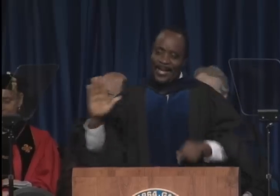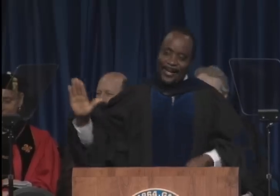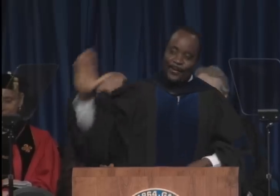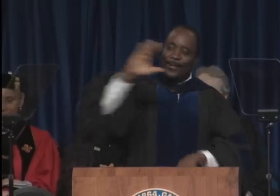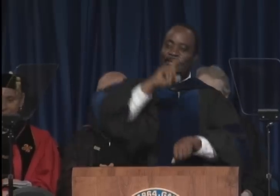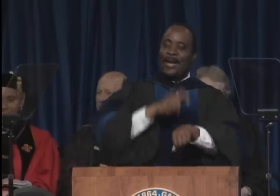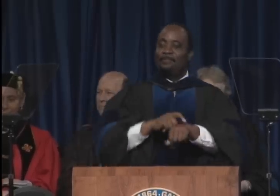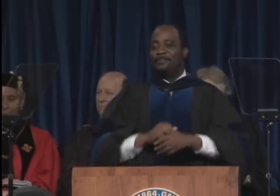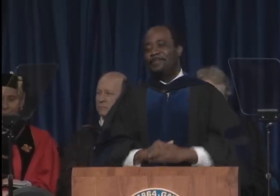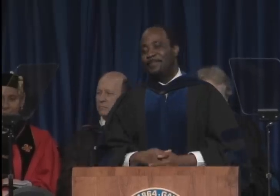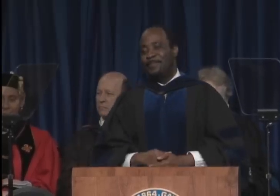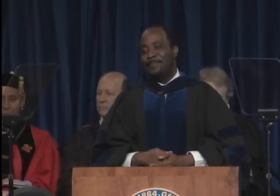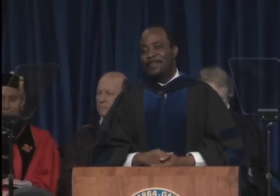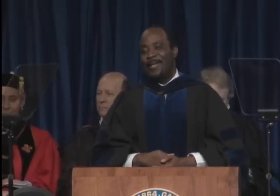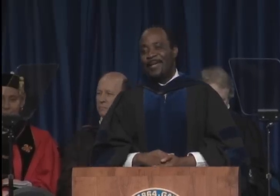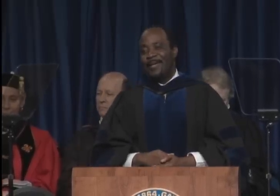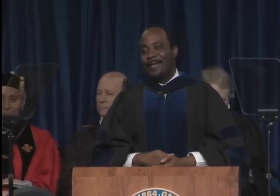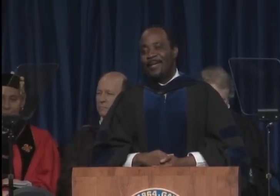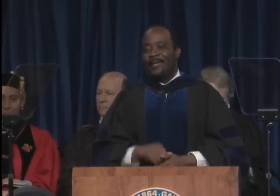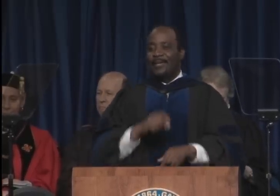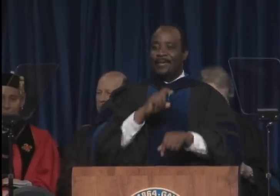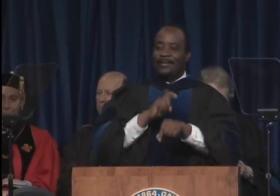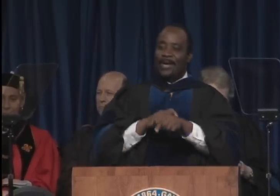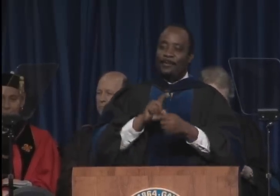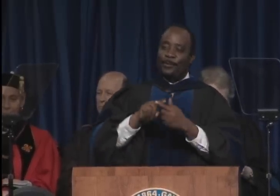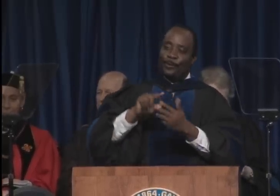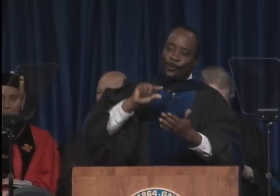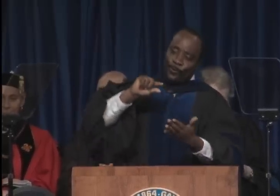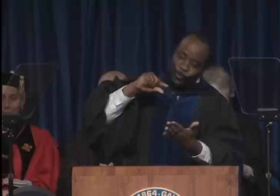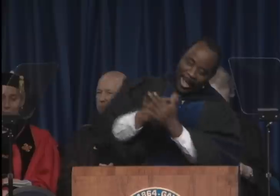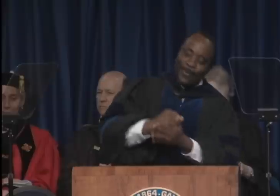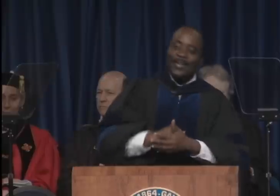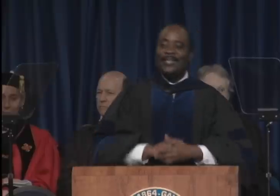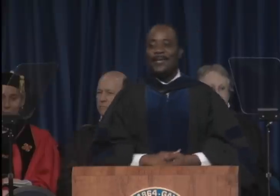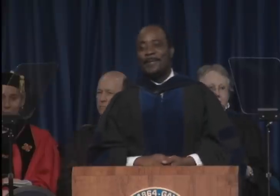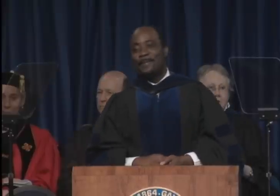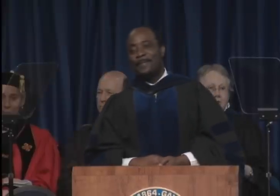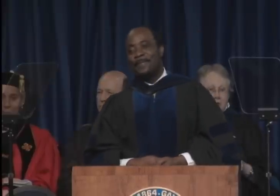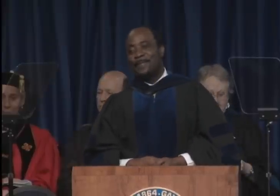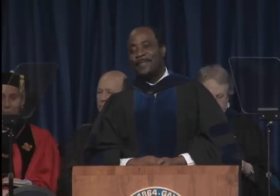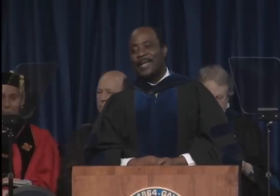You've made it and it's now your time.